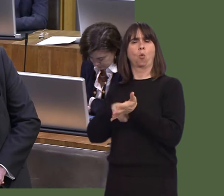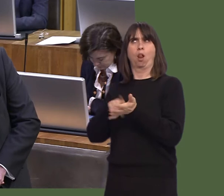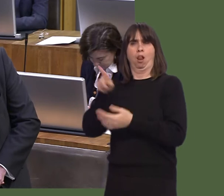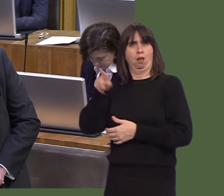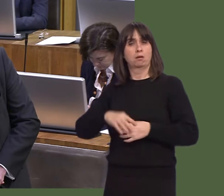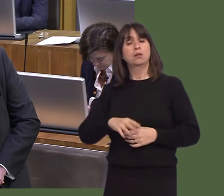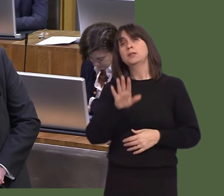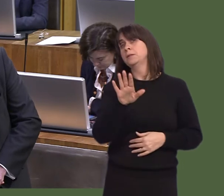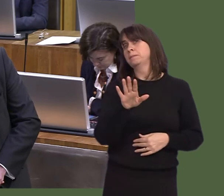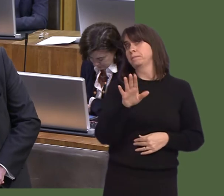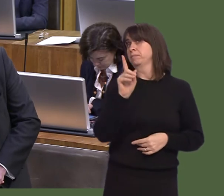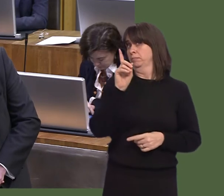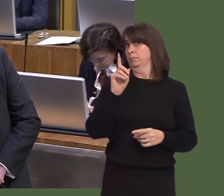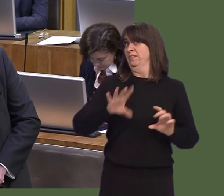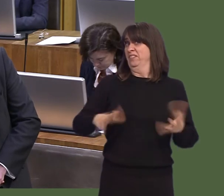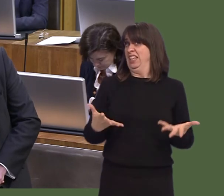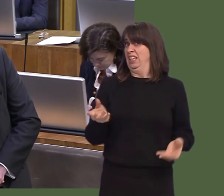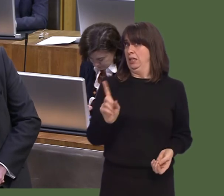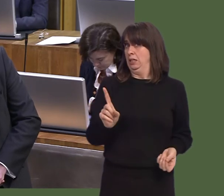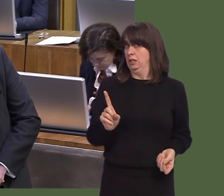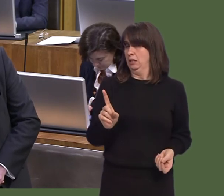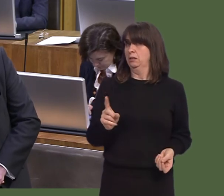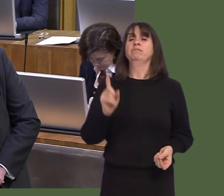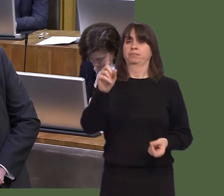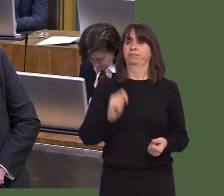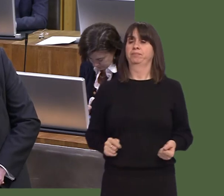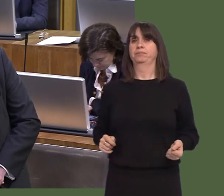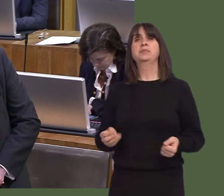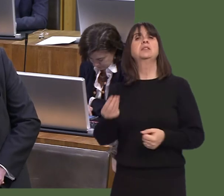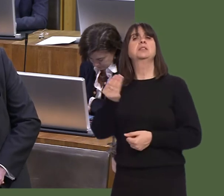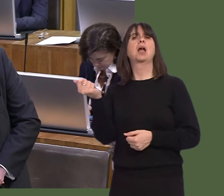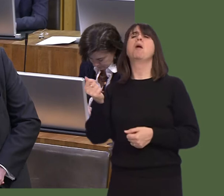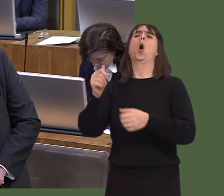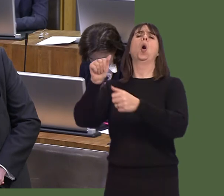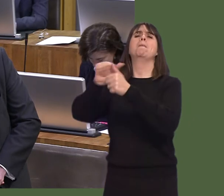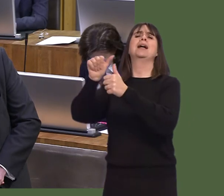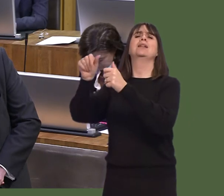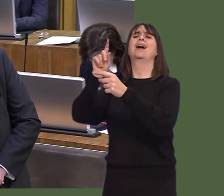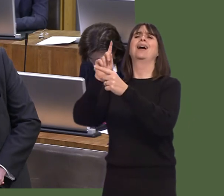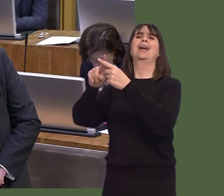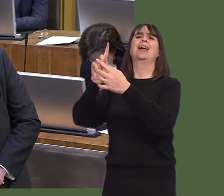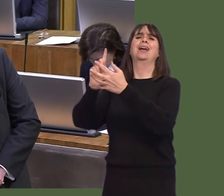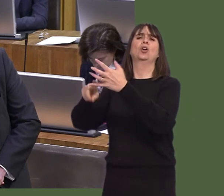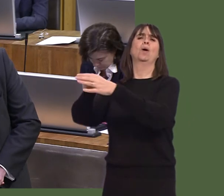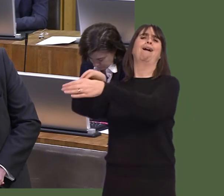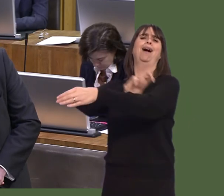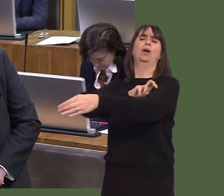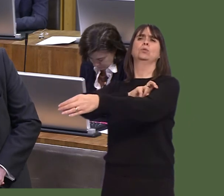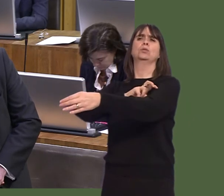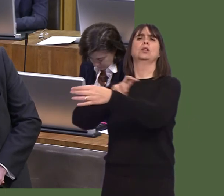Can I suggest that, while we are sorting out the mechanics of how our health boards work, he actually does somethingóthat he does what his Scottish colleague does and actually stand